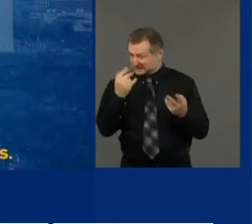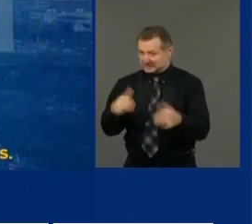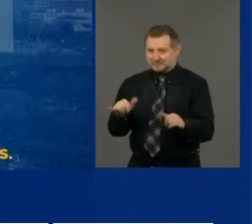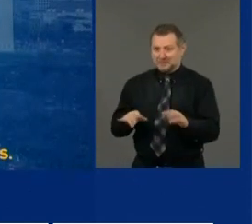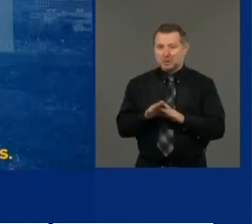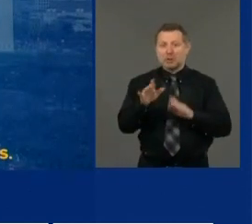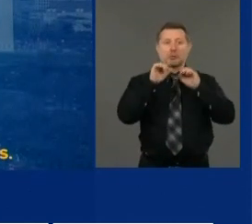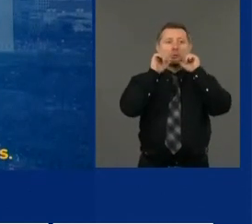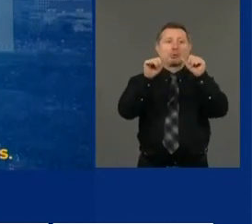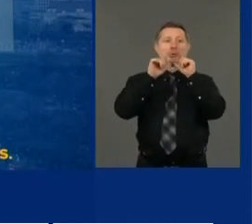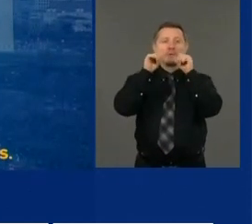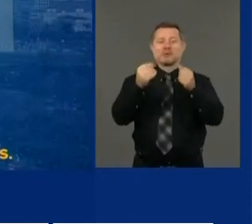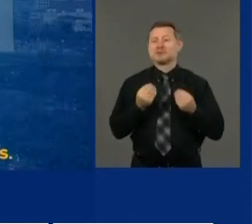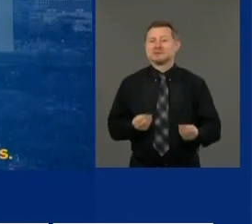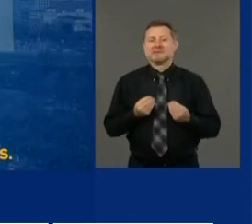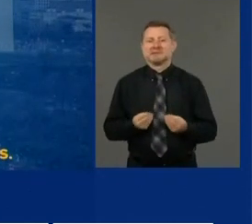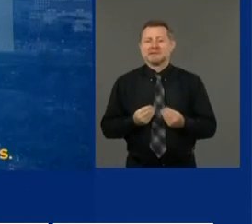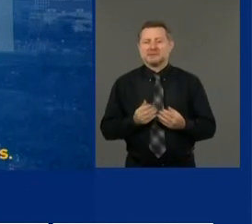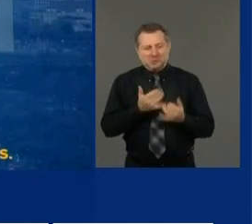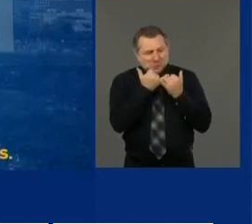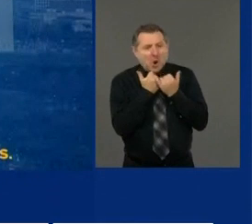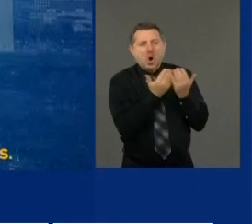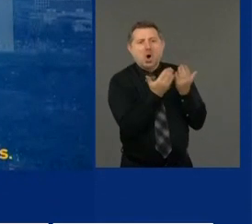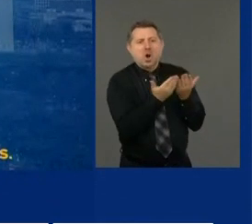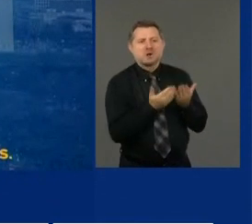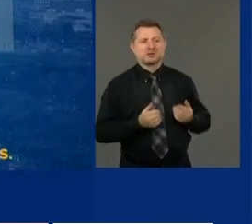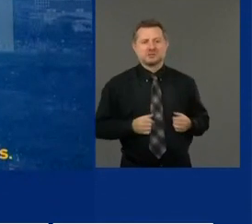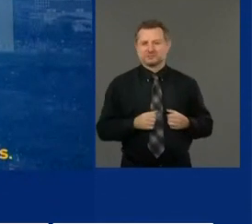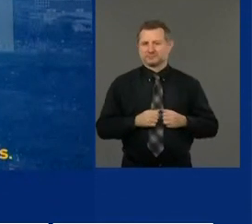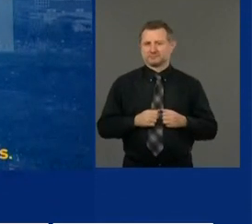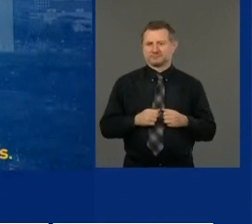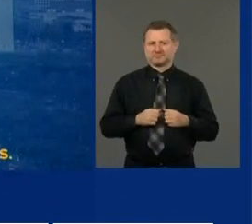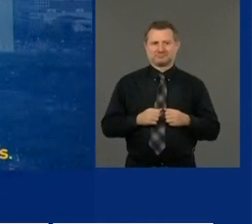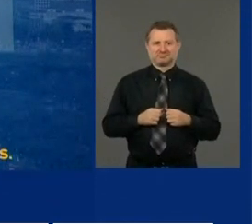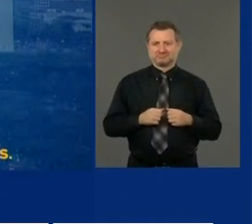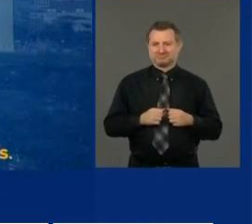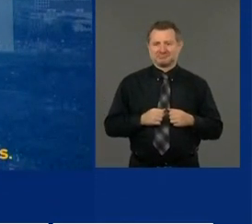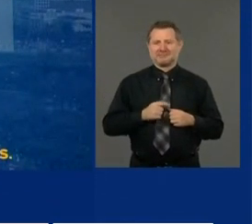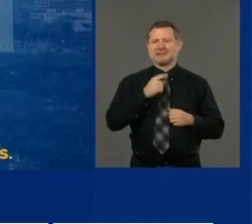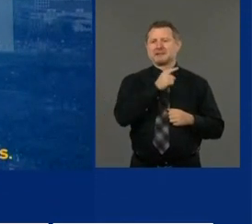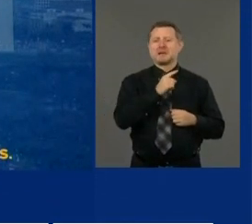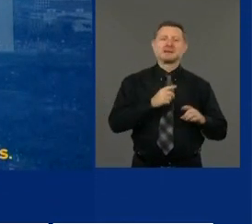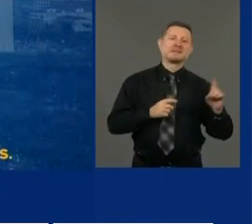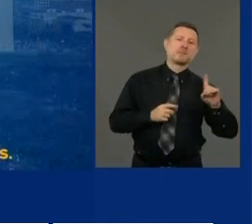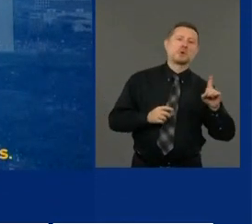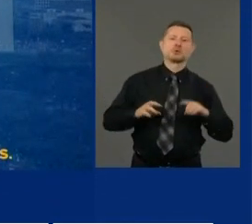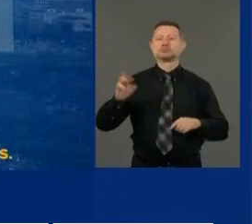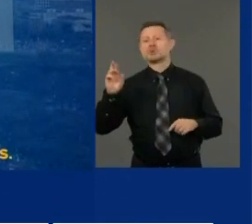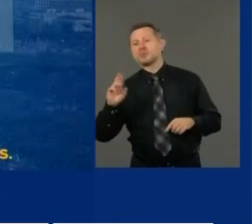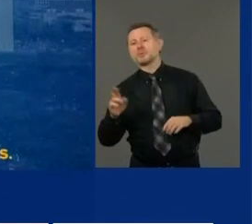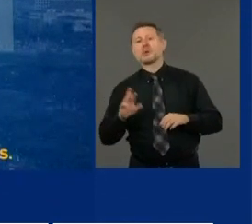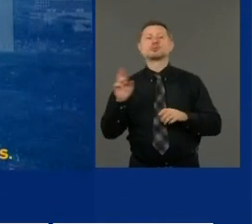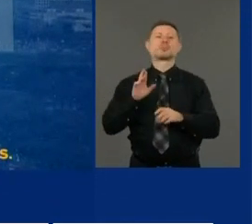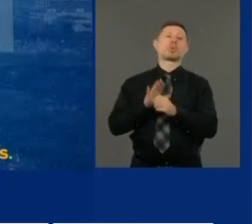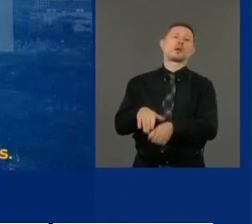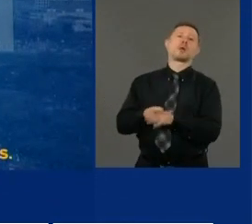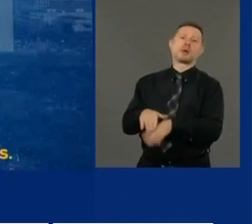REOPEN. WHEN IT GETS WARM IT WILL GO AWAY LIKE IT IS A MIRACLE. IT DIDN'T GO AWAY. THERE WAS NO MIRACLE.